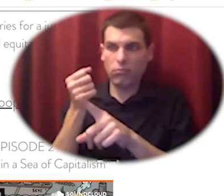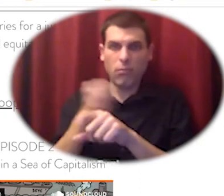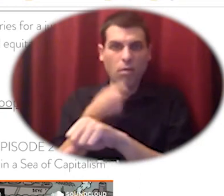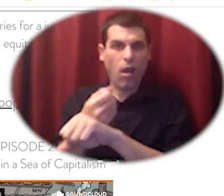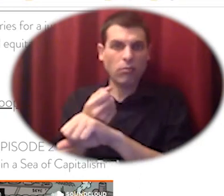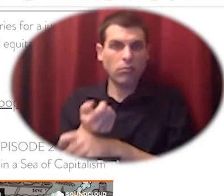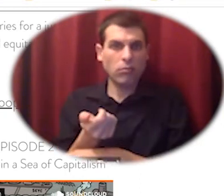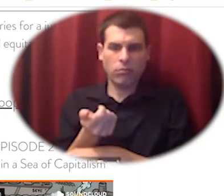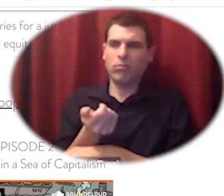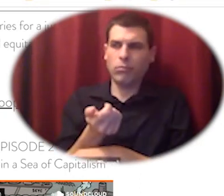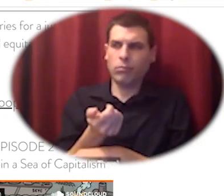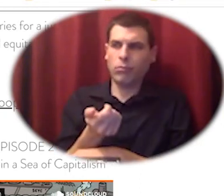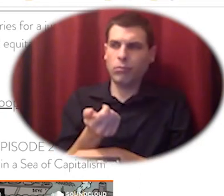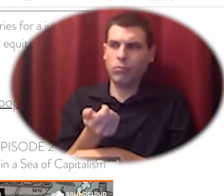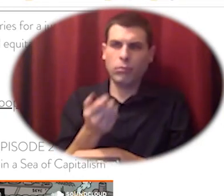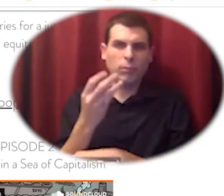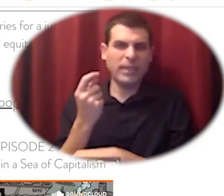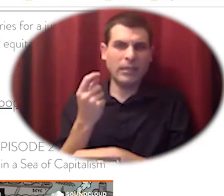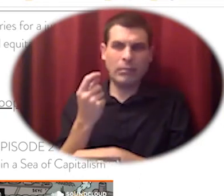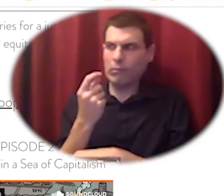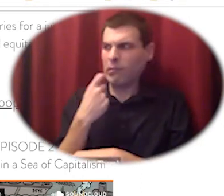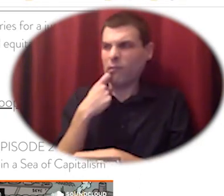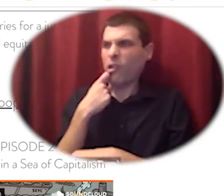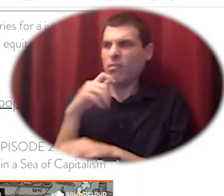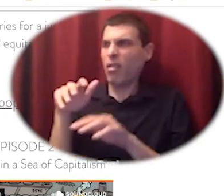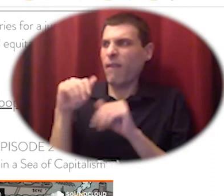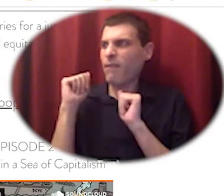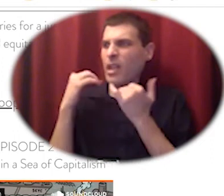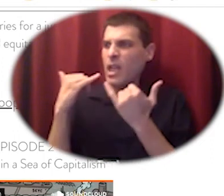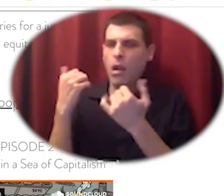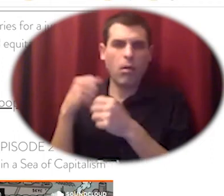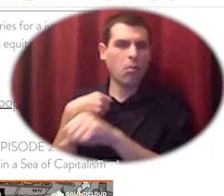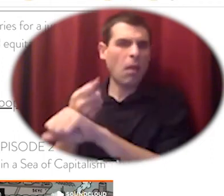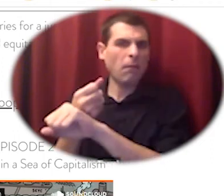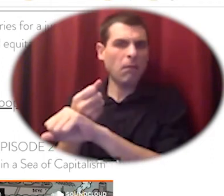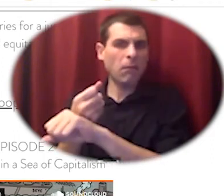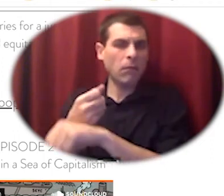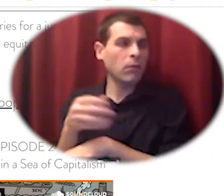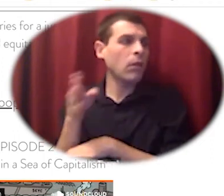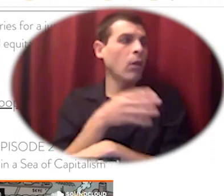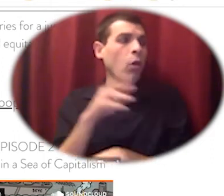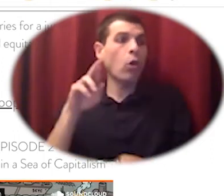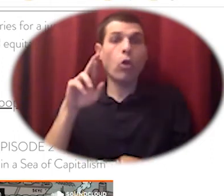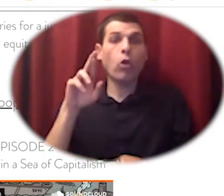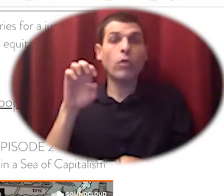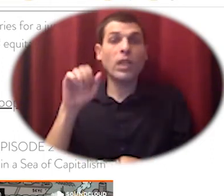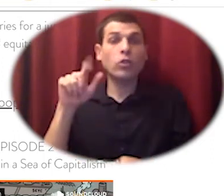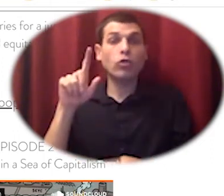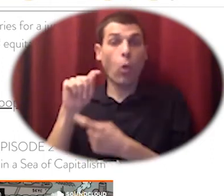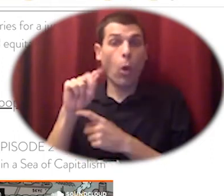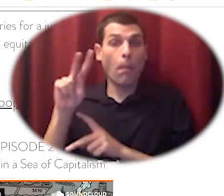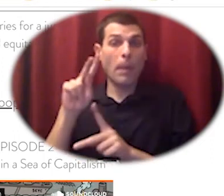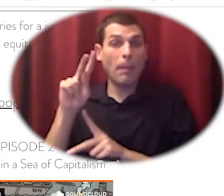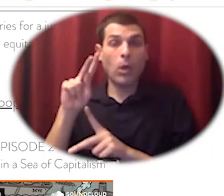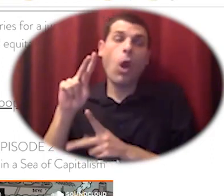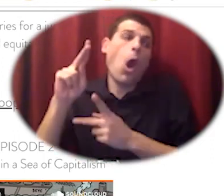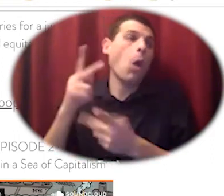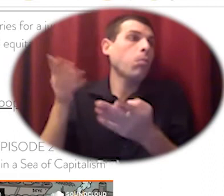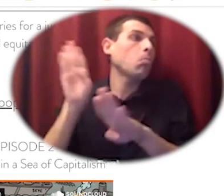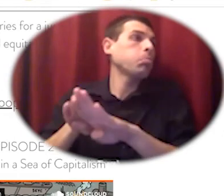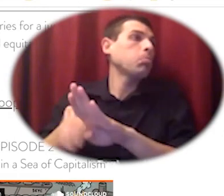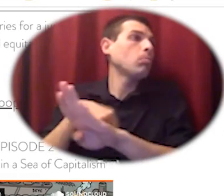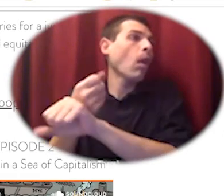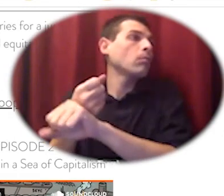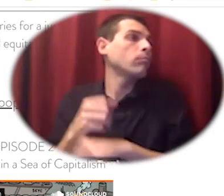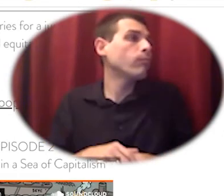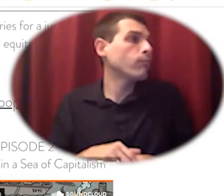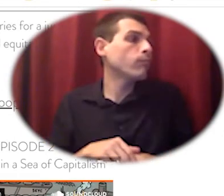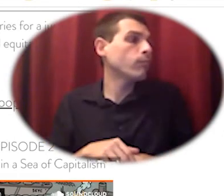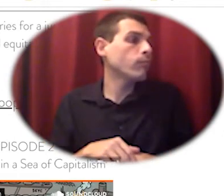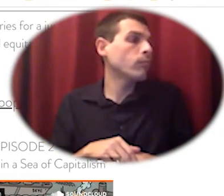out of country owners of resorts had shuttered them during the financial crisis and so local